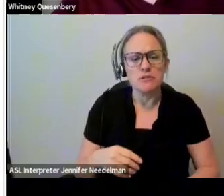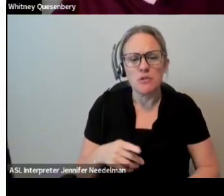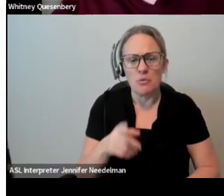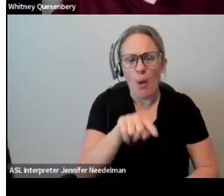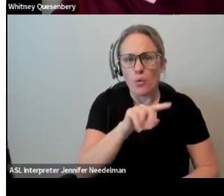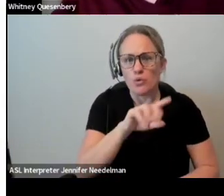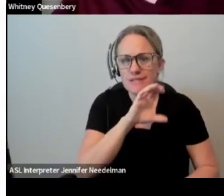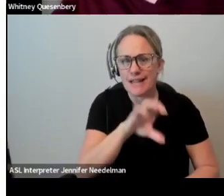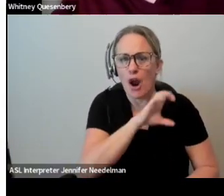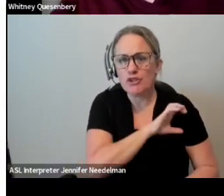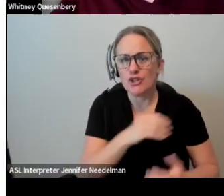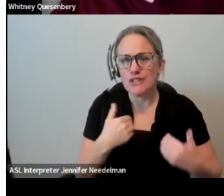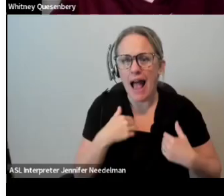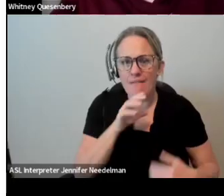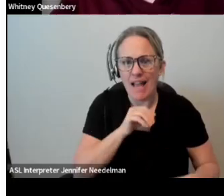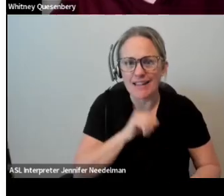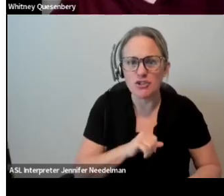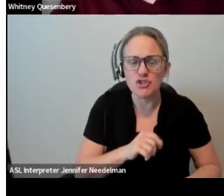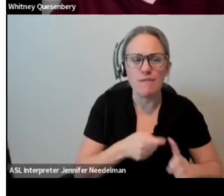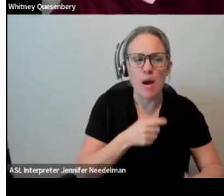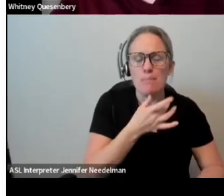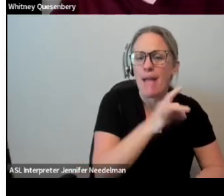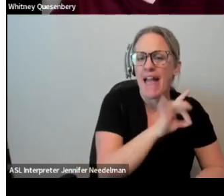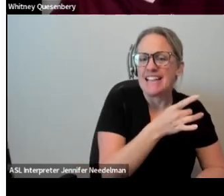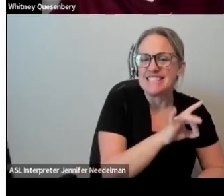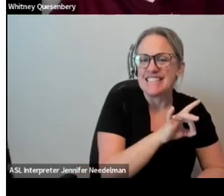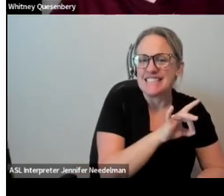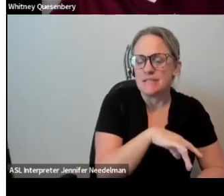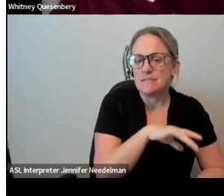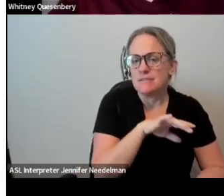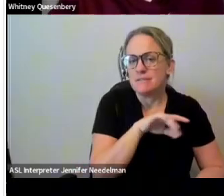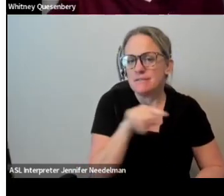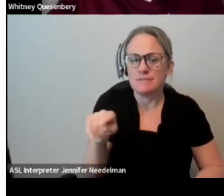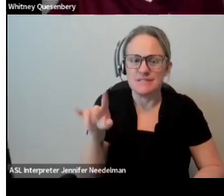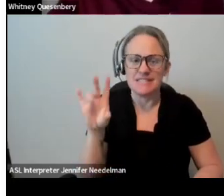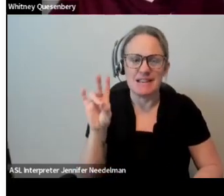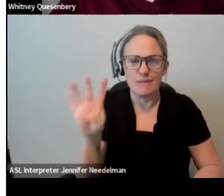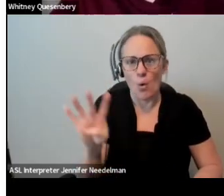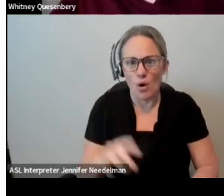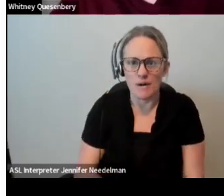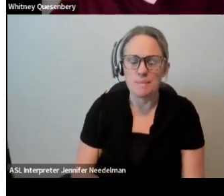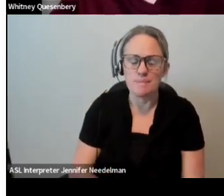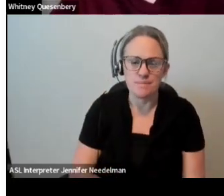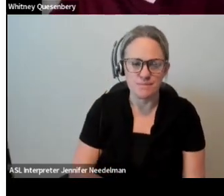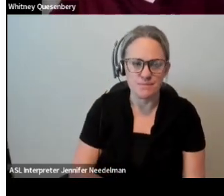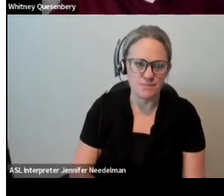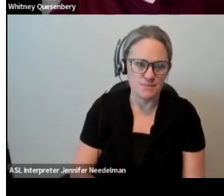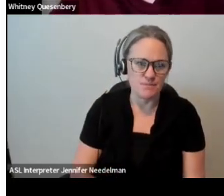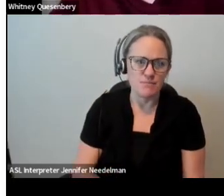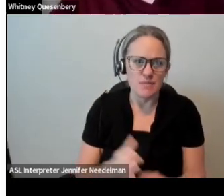to go from 18 to 74, 75, just because we wanted to make sure that all ages of life were represented.